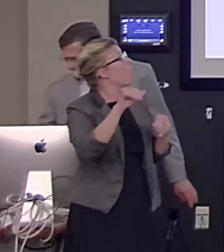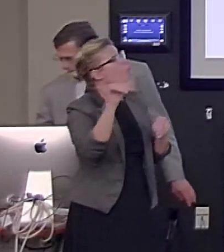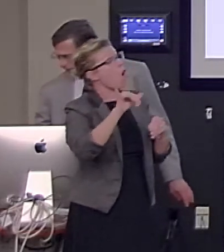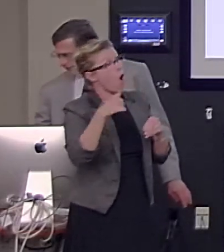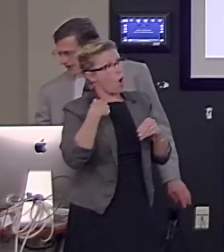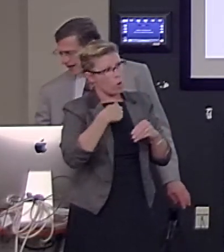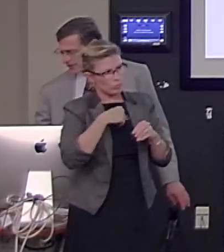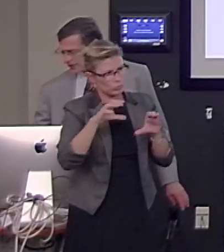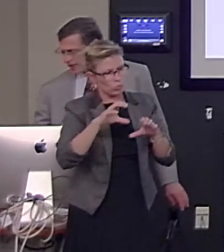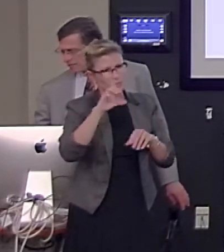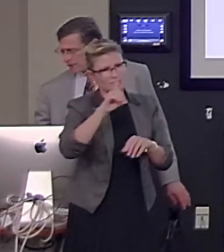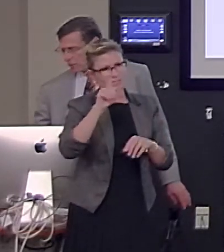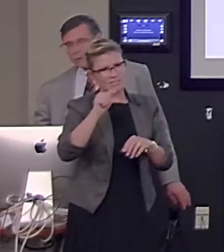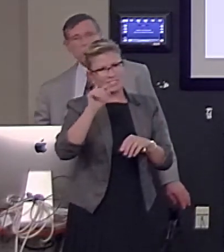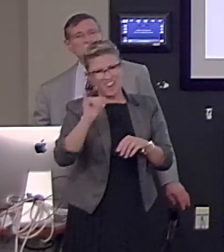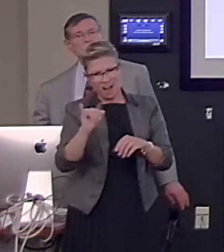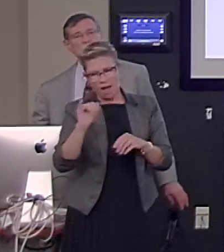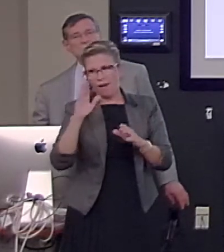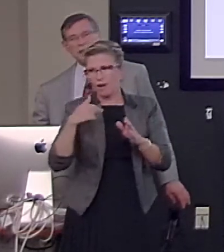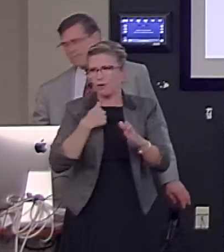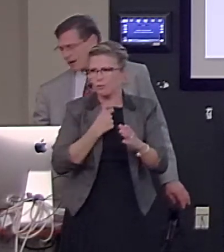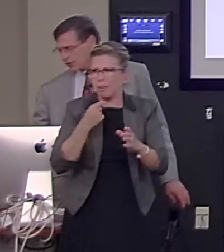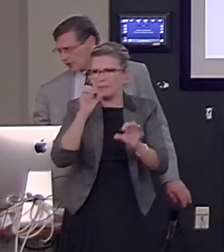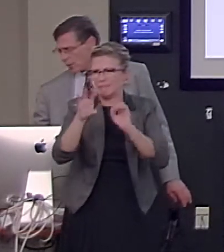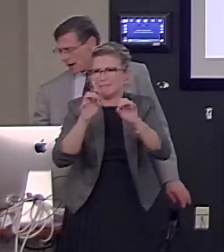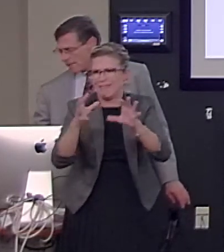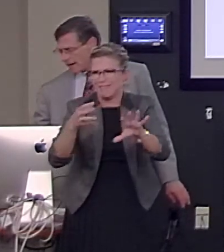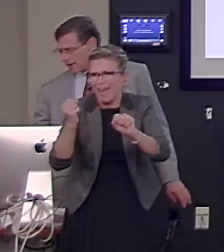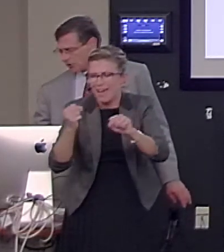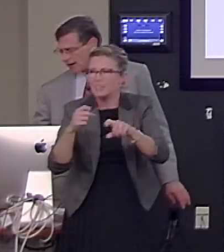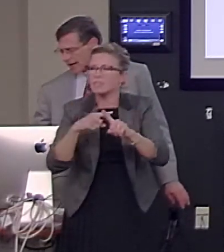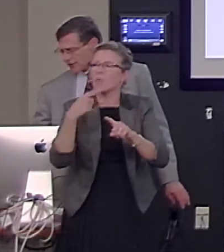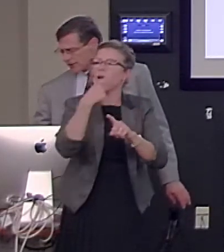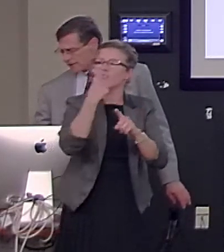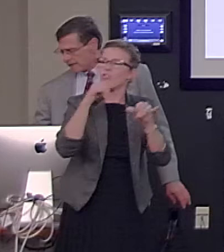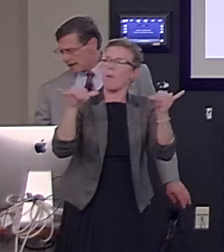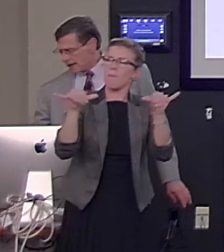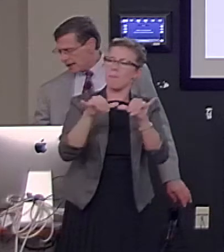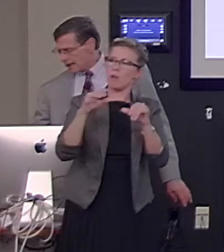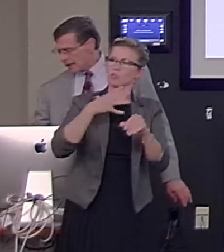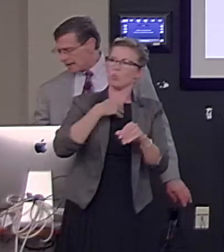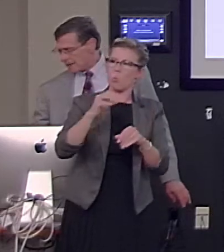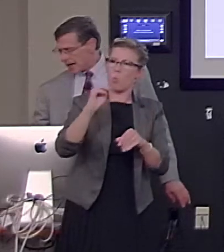and I'm going pretty fast but we were interested in measuring white matter tracks.